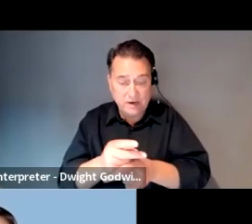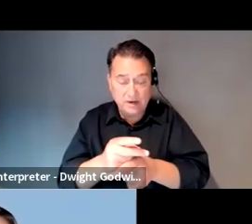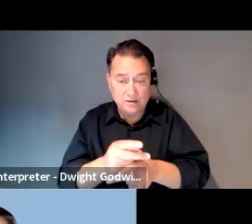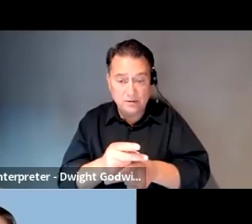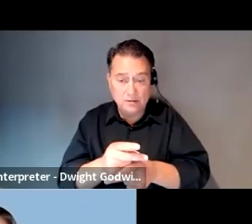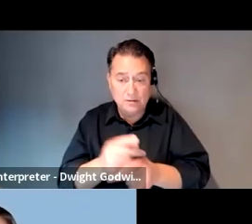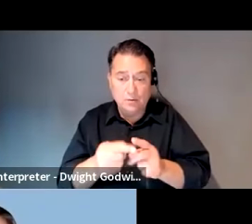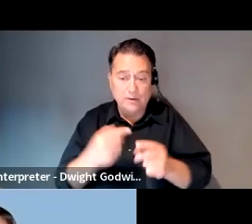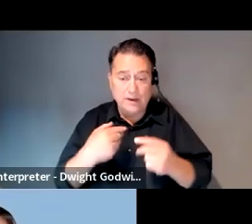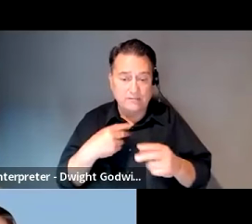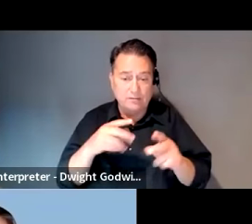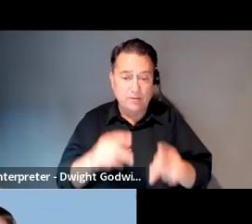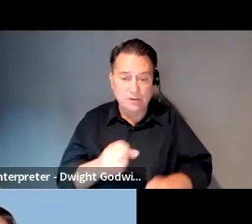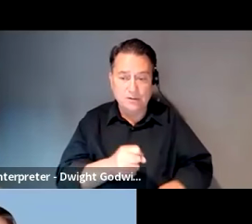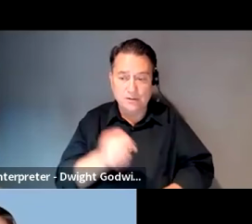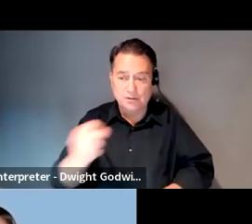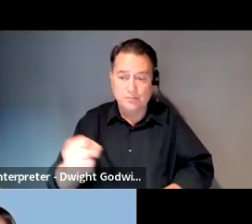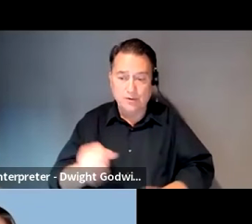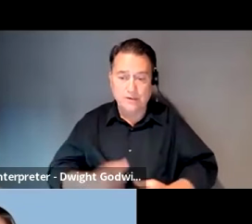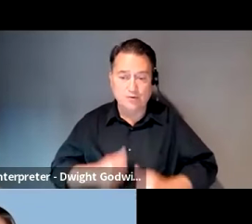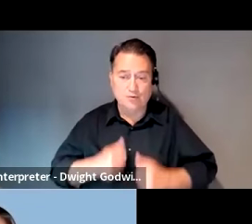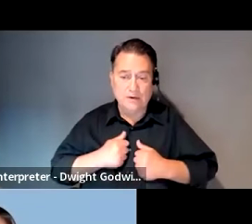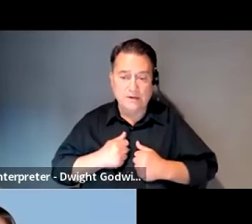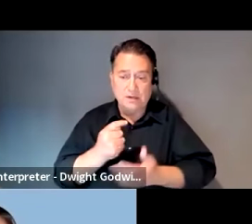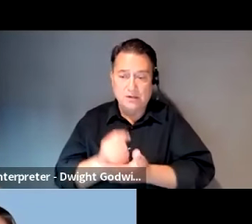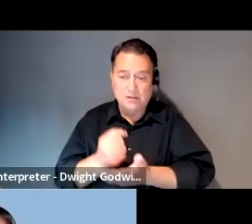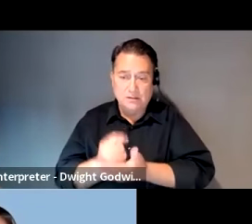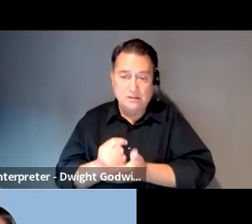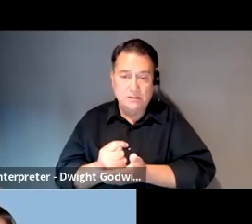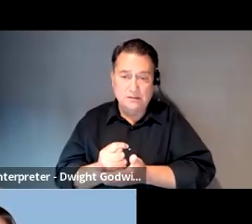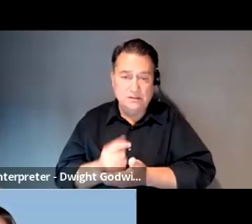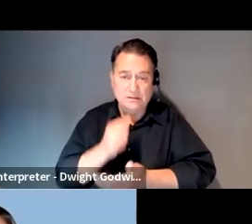that's put in residential treatment that does not need that level,